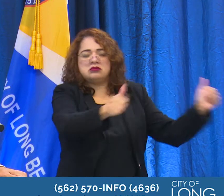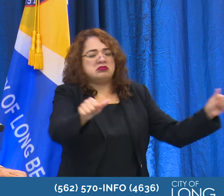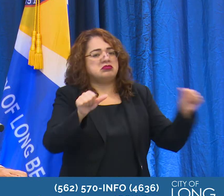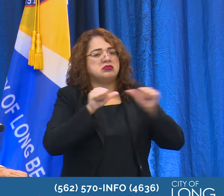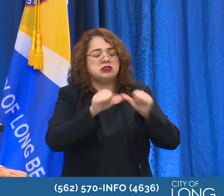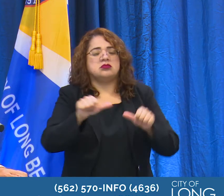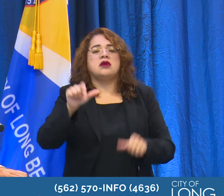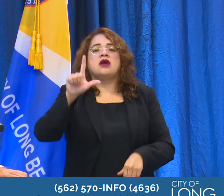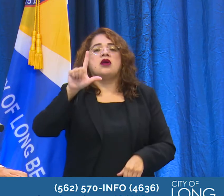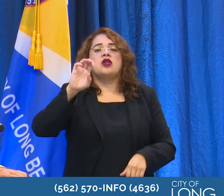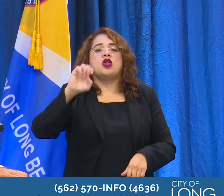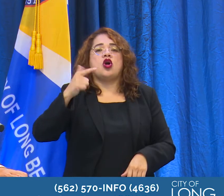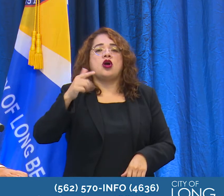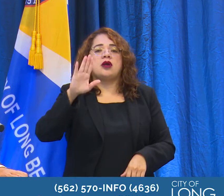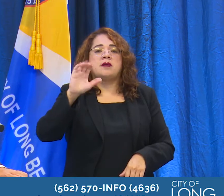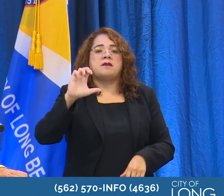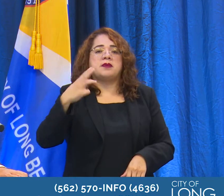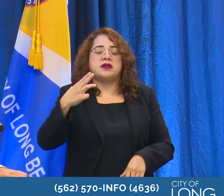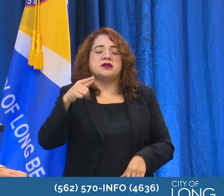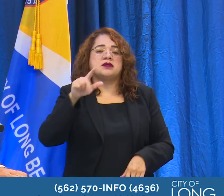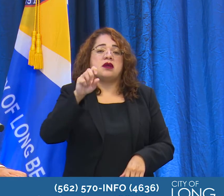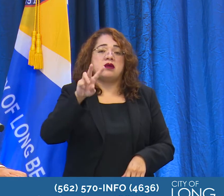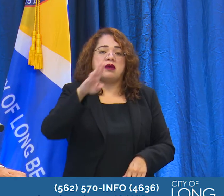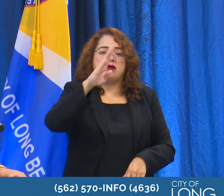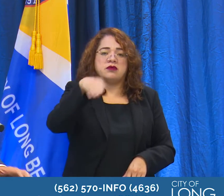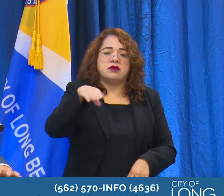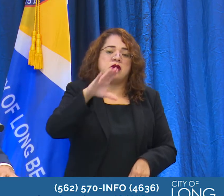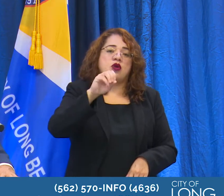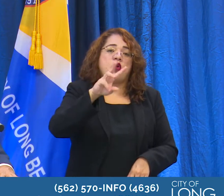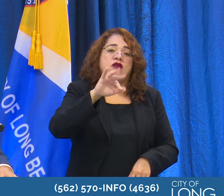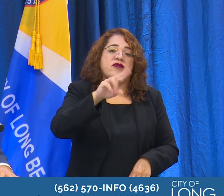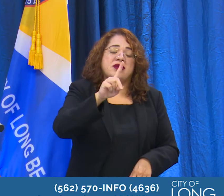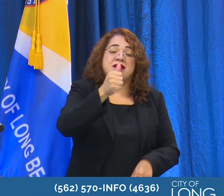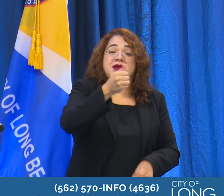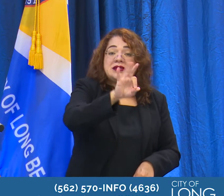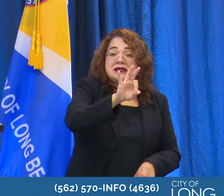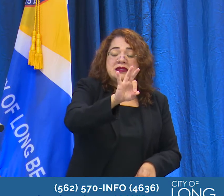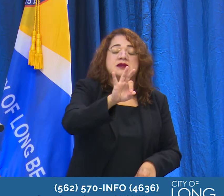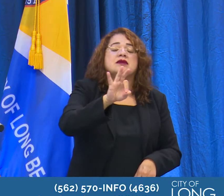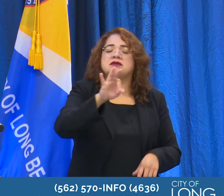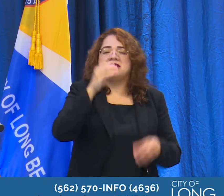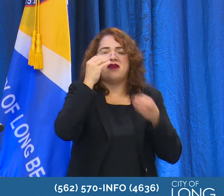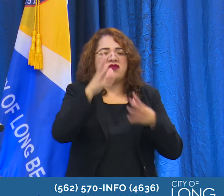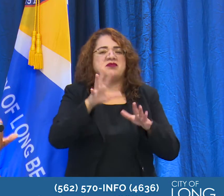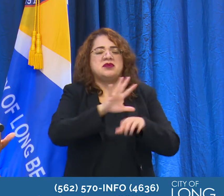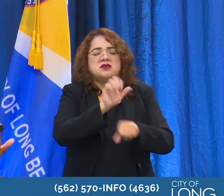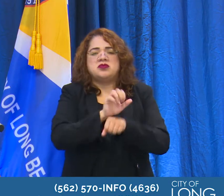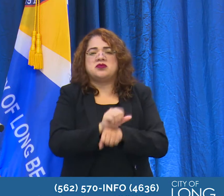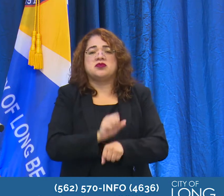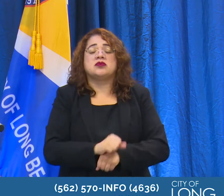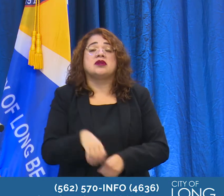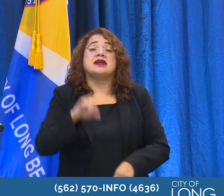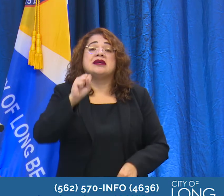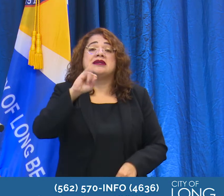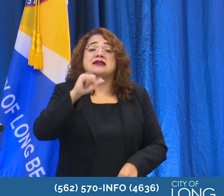and all of our testing information is there. Like always, we welcome our Signal Hill neighbors and neighboring